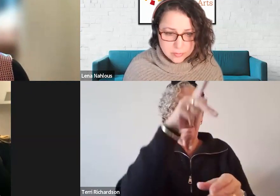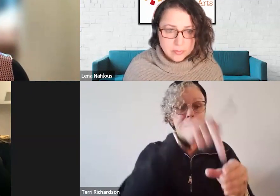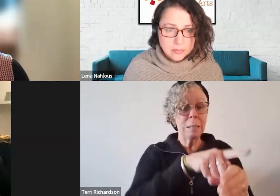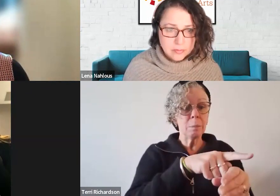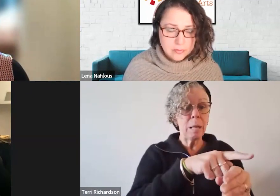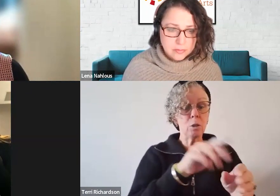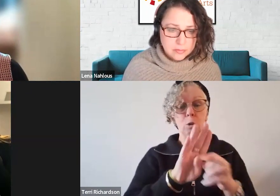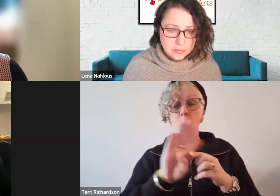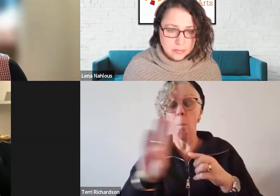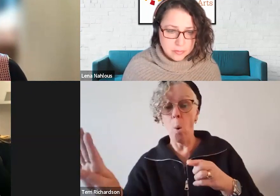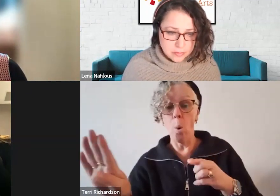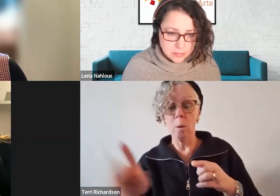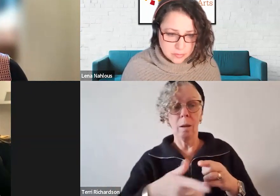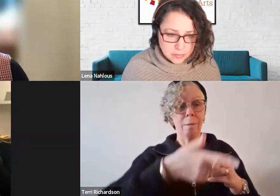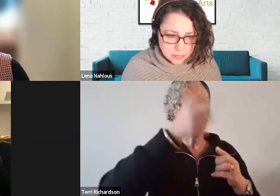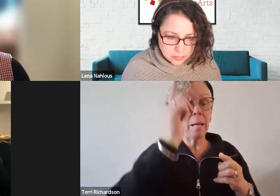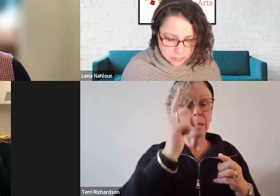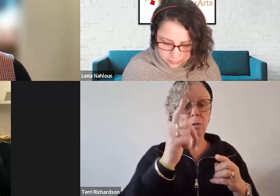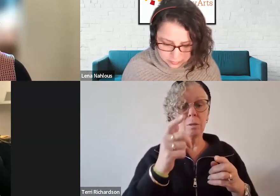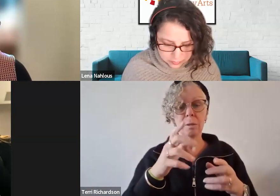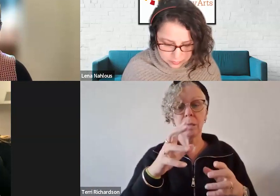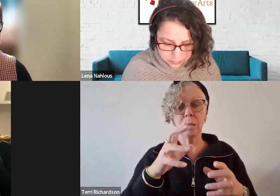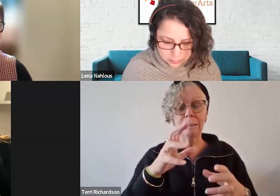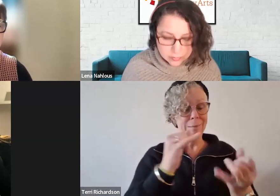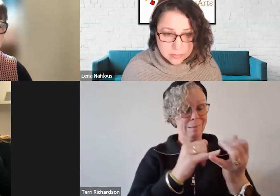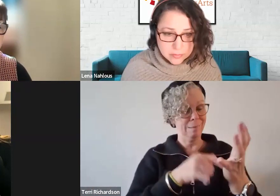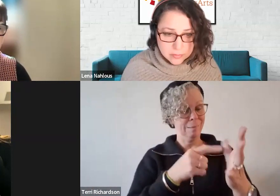managers, shareholders or members and other stakeholders,